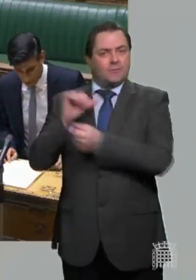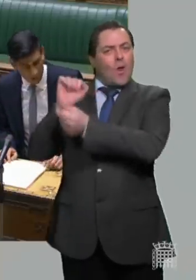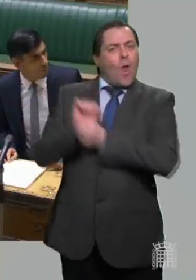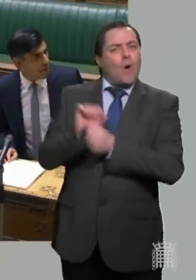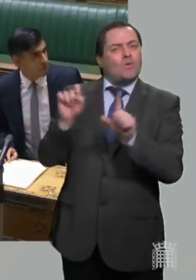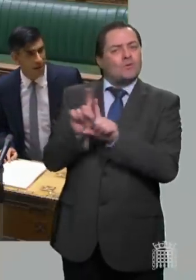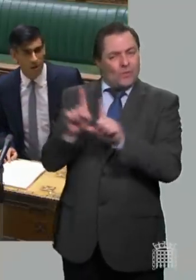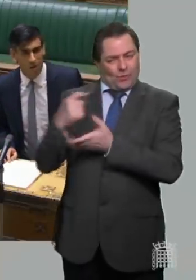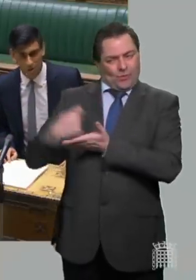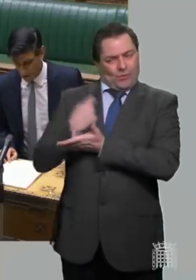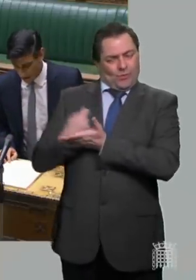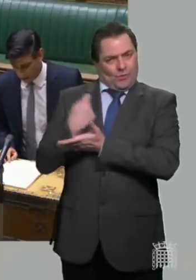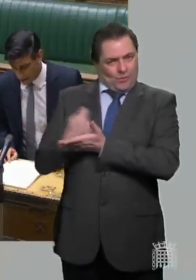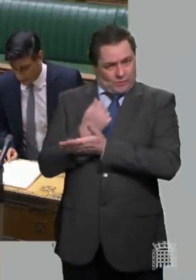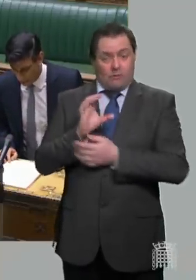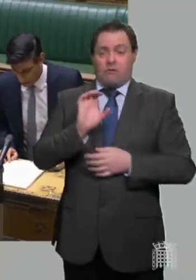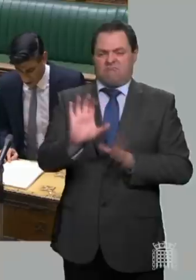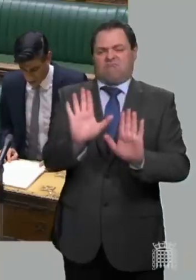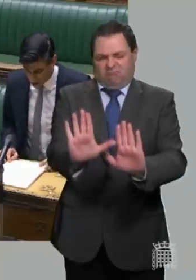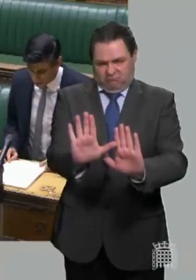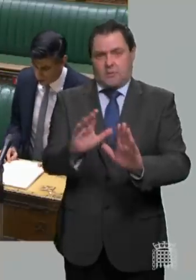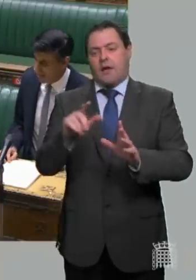As the bounce back loan and coronavirus business interruption loan scheme programmes come to an